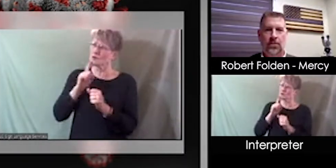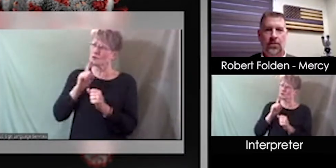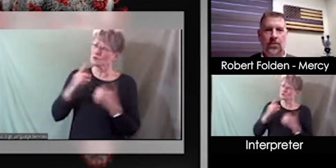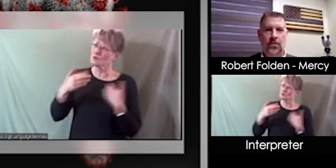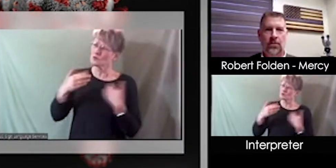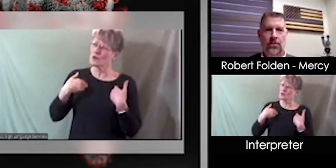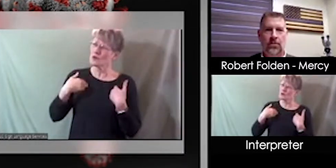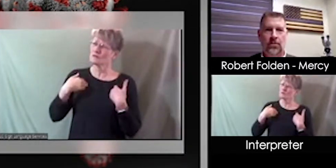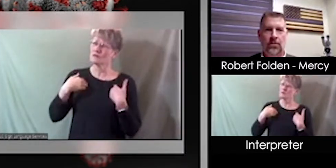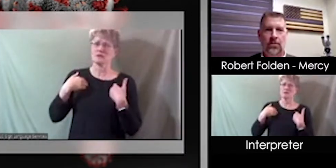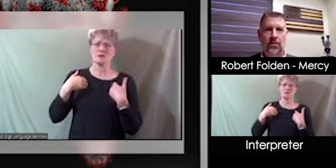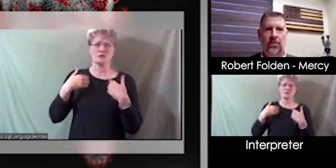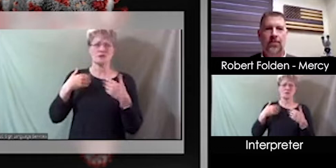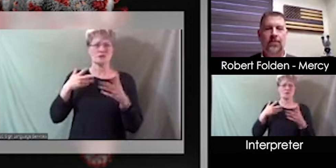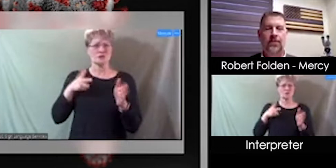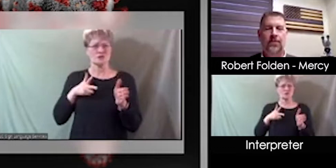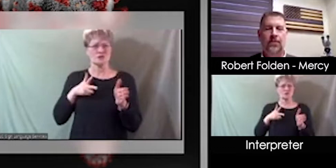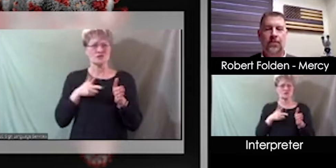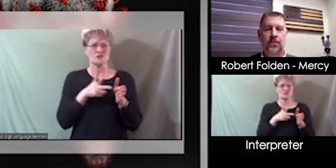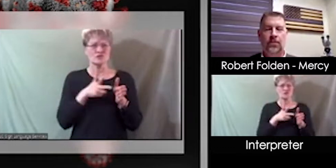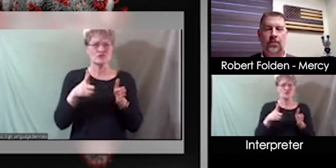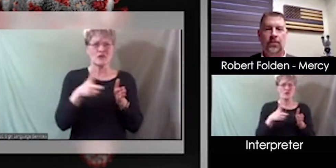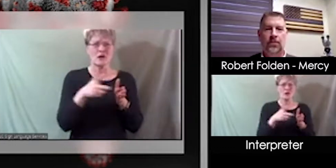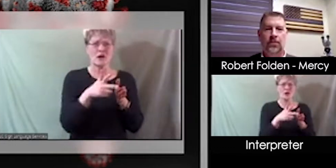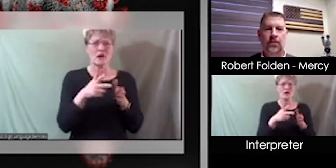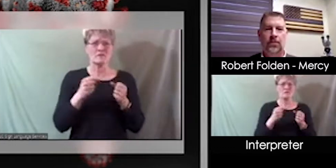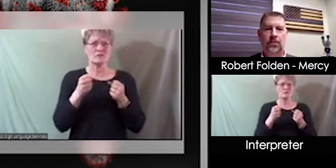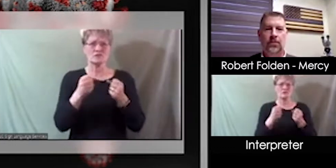Is that because they have adequate testing supplies, because of the